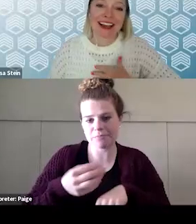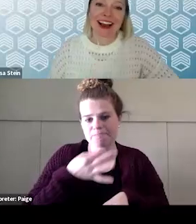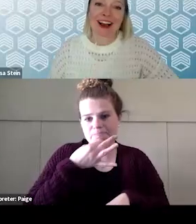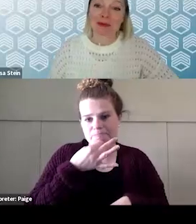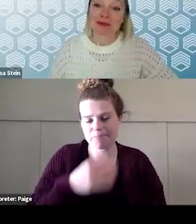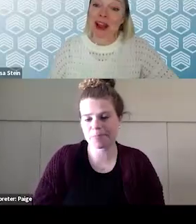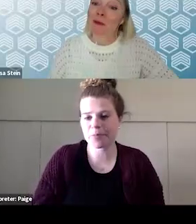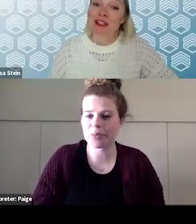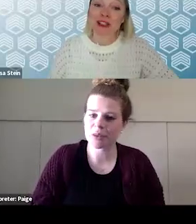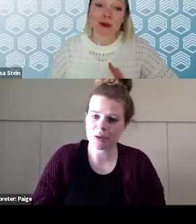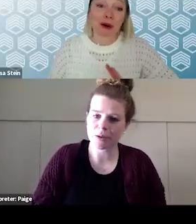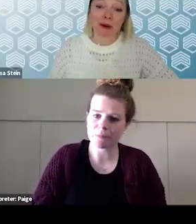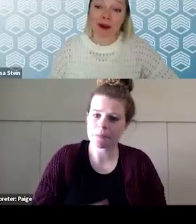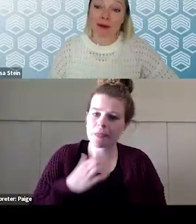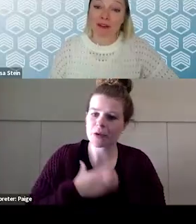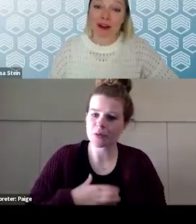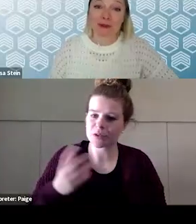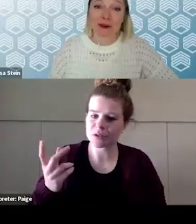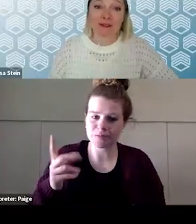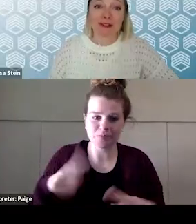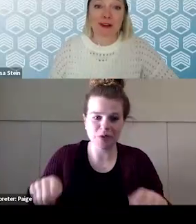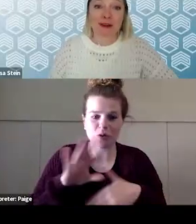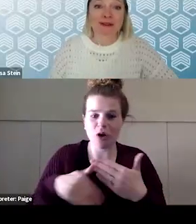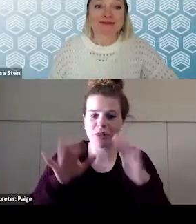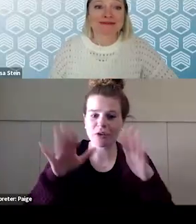and wishing you all a great rest of your afternoon.